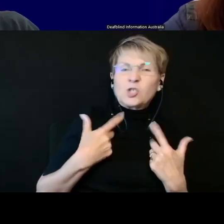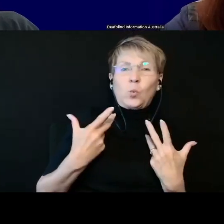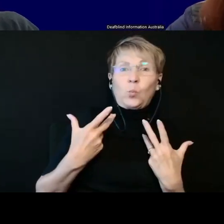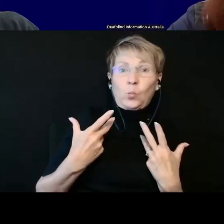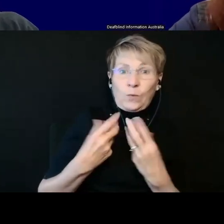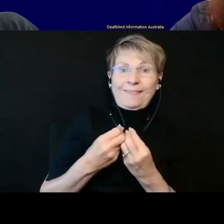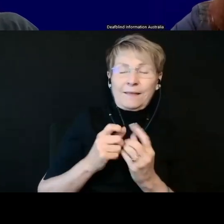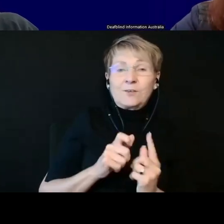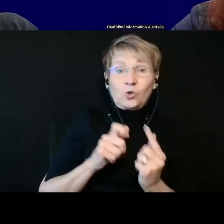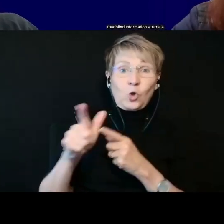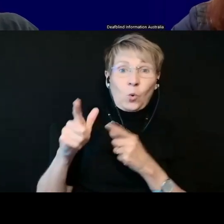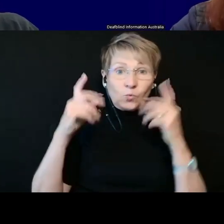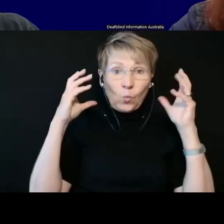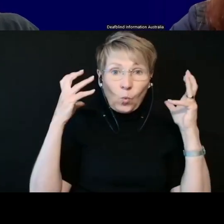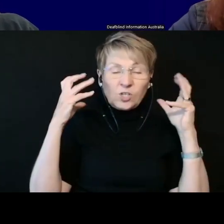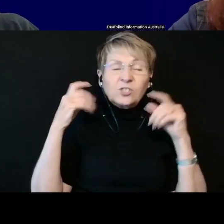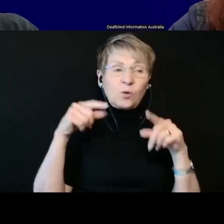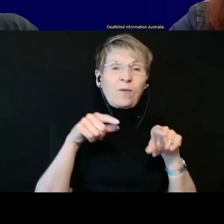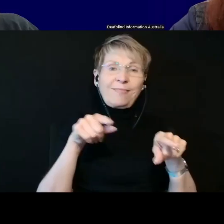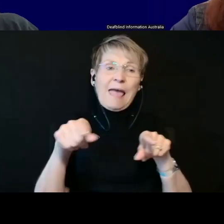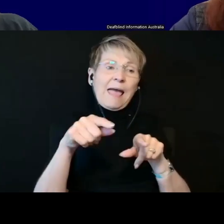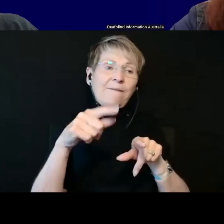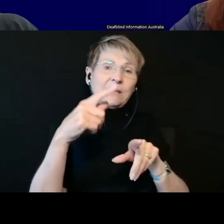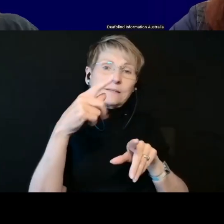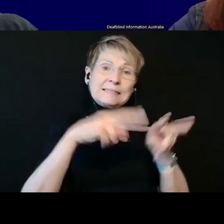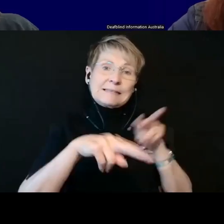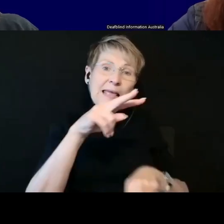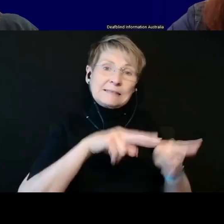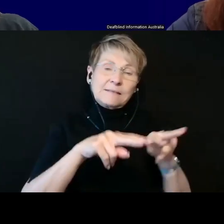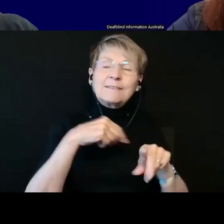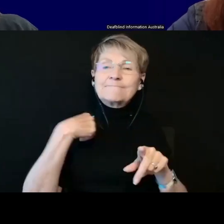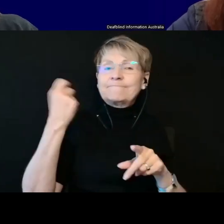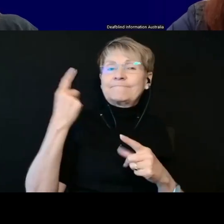a bit about their hearing and under what conditions can they hear best and what their